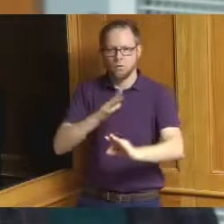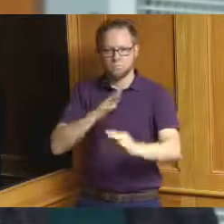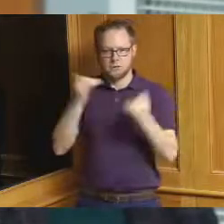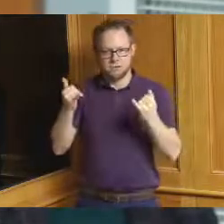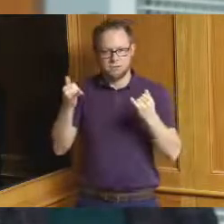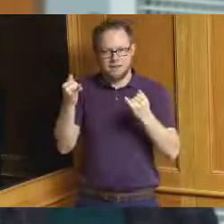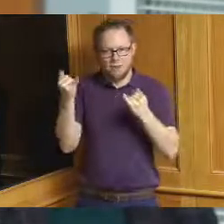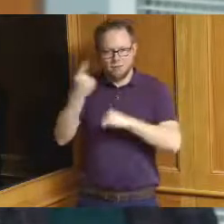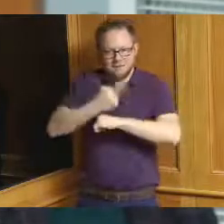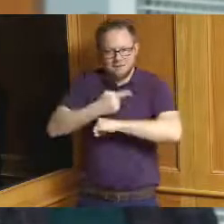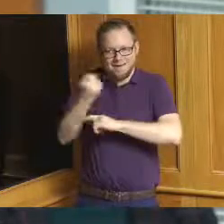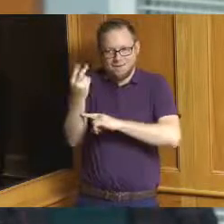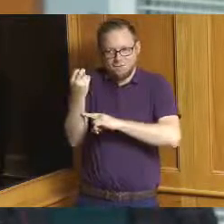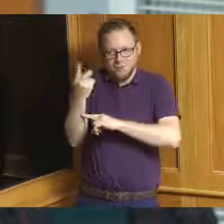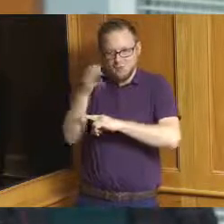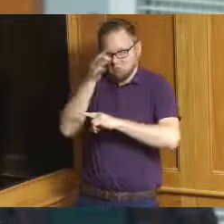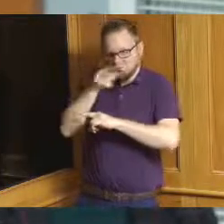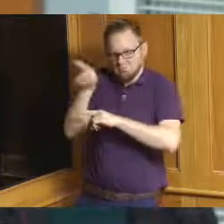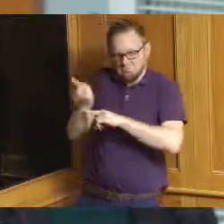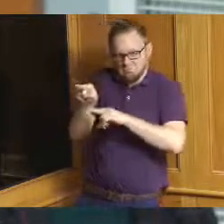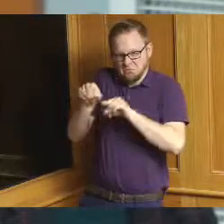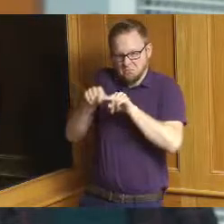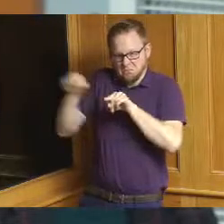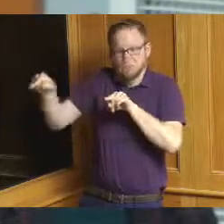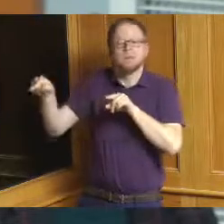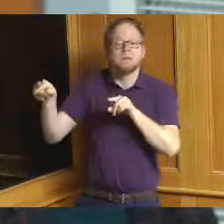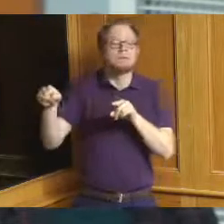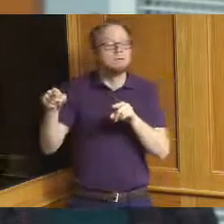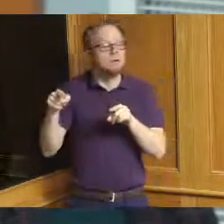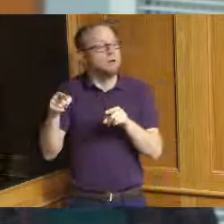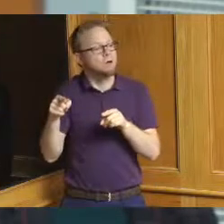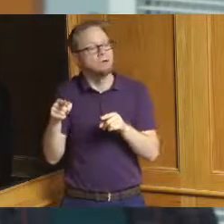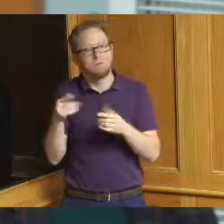over across the street so now with you all's blessing things can actually roll